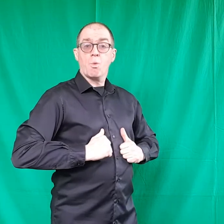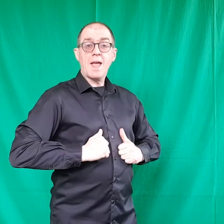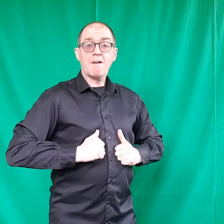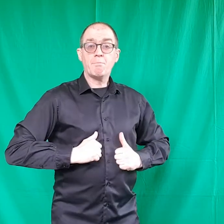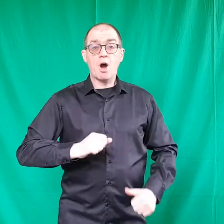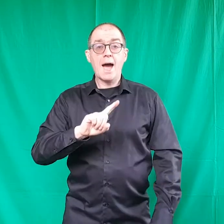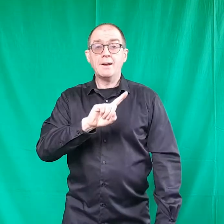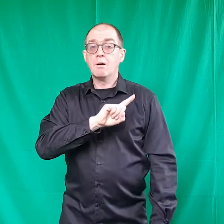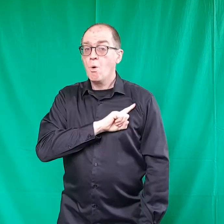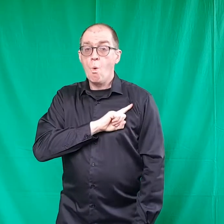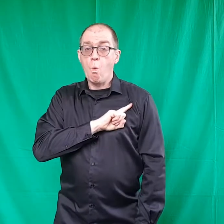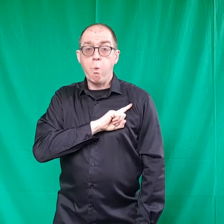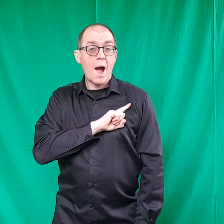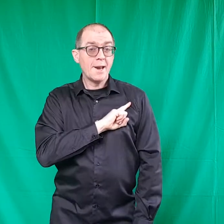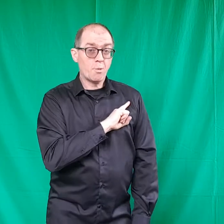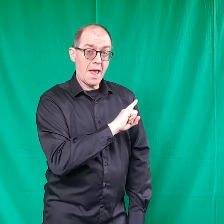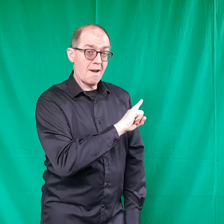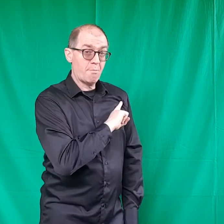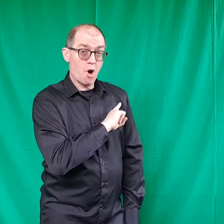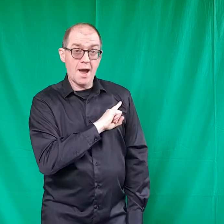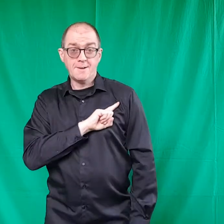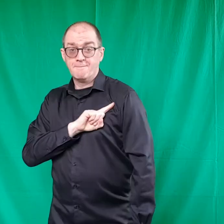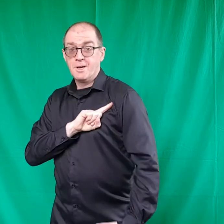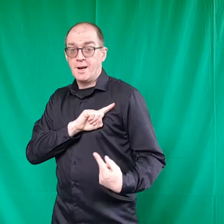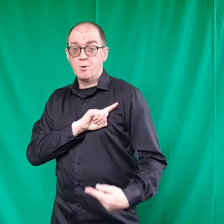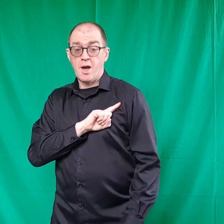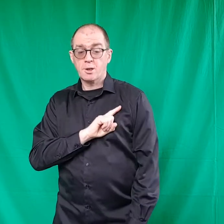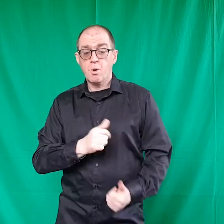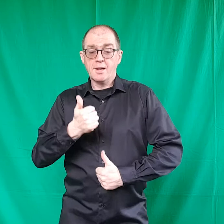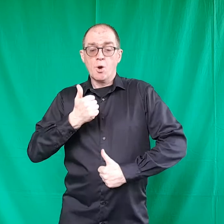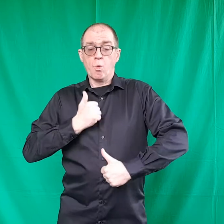We have pride. Why do we have pride? We do that twice.